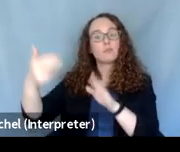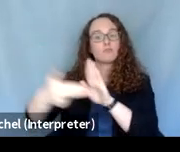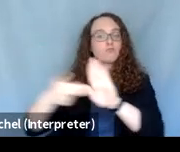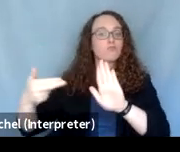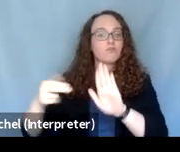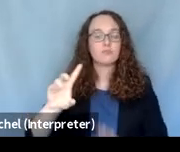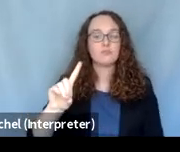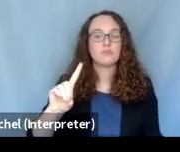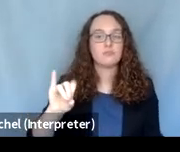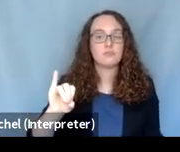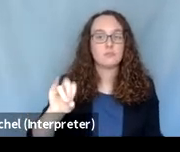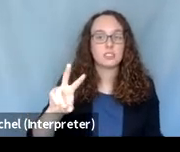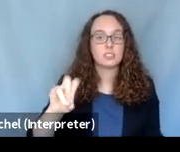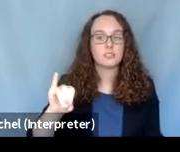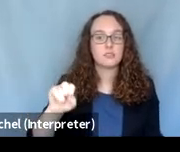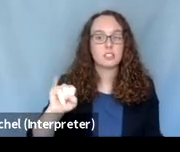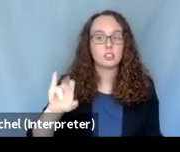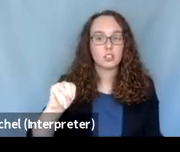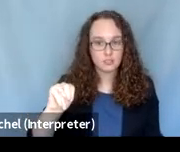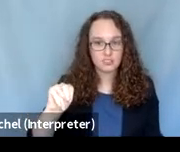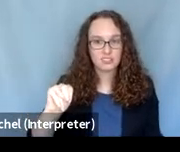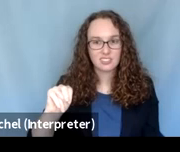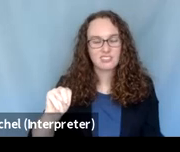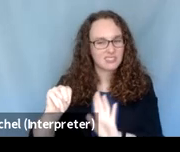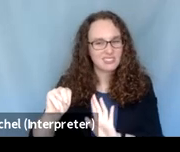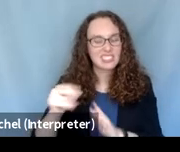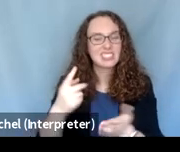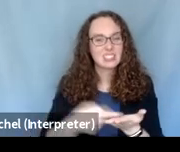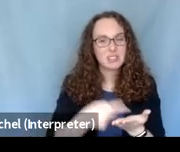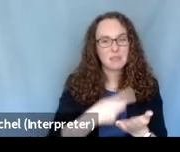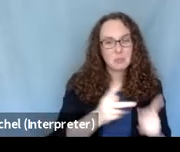people refer to the pathways as divisions but yes, it used to be the